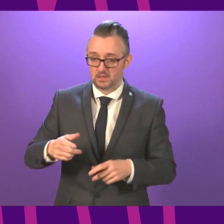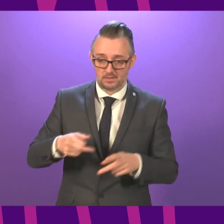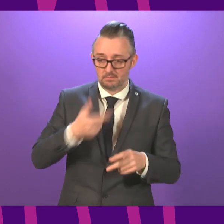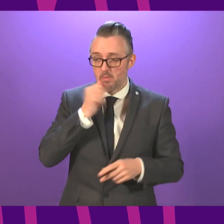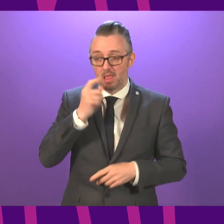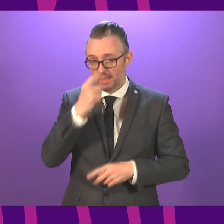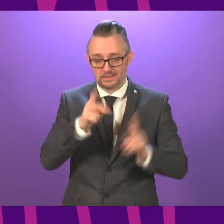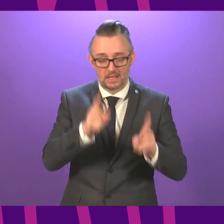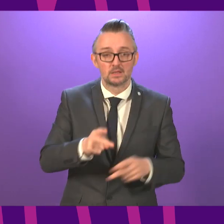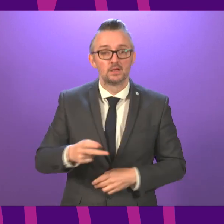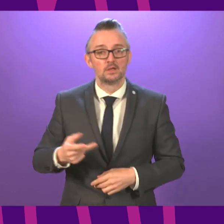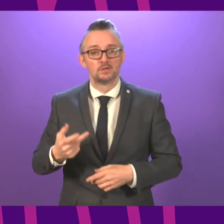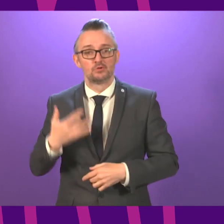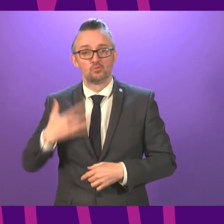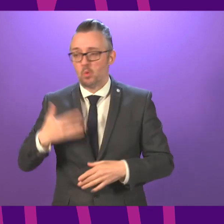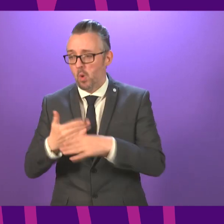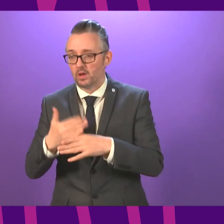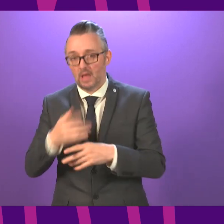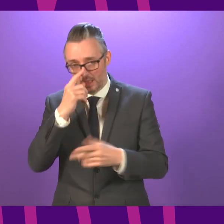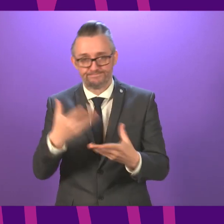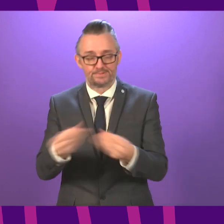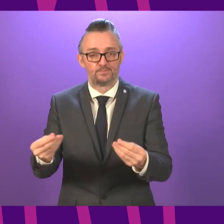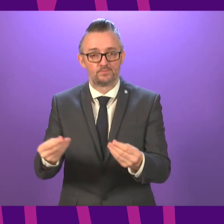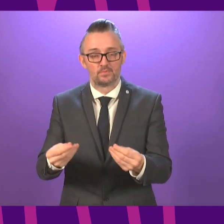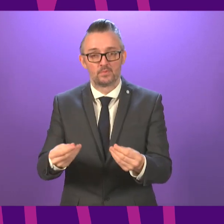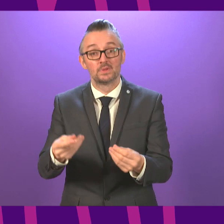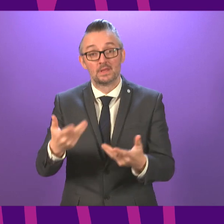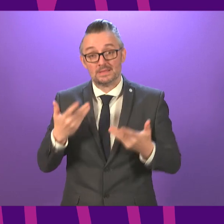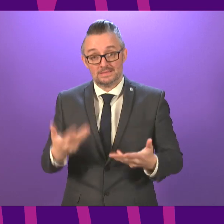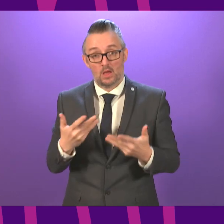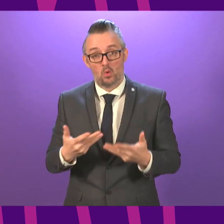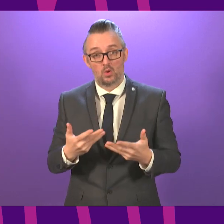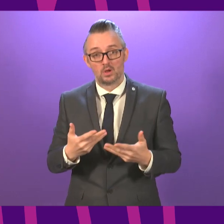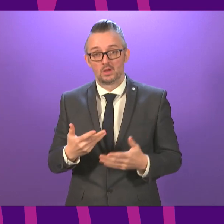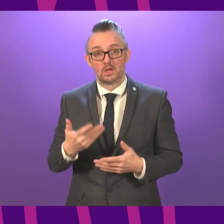At this late stage, we still need to avoid no deal, but I accept that any deal